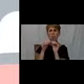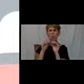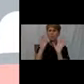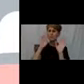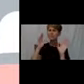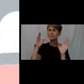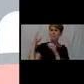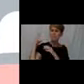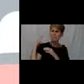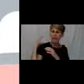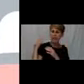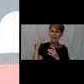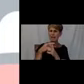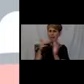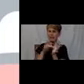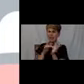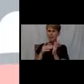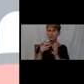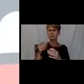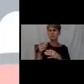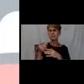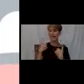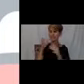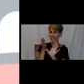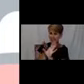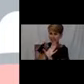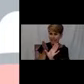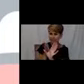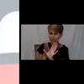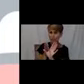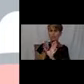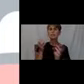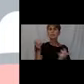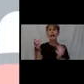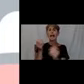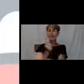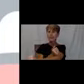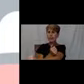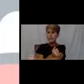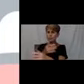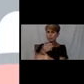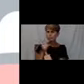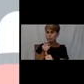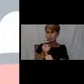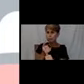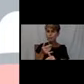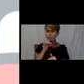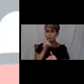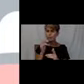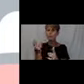low barrier psychiatric and substance use disorder treatment for those experiencing unsheltered homelessness.